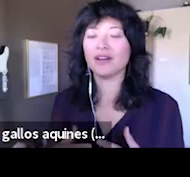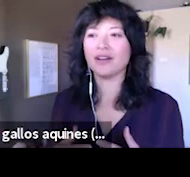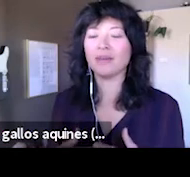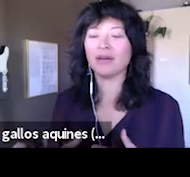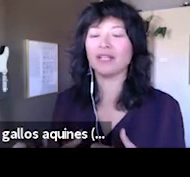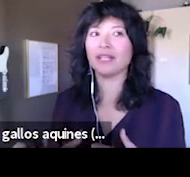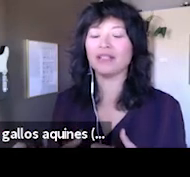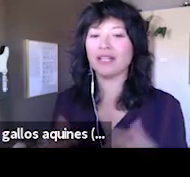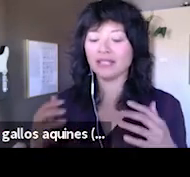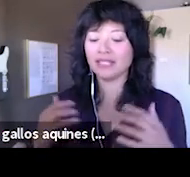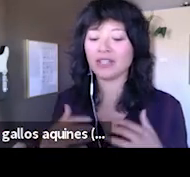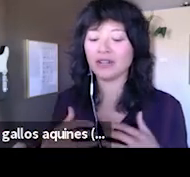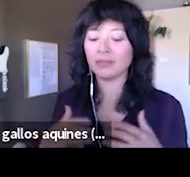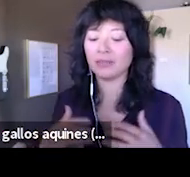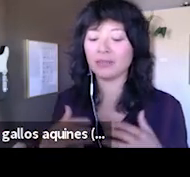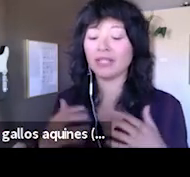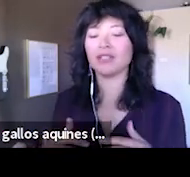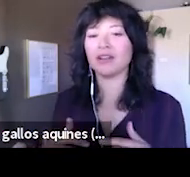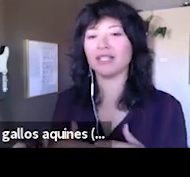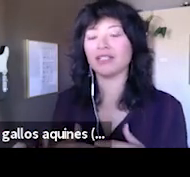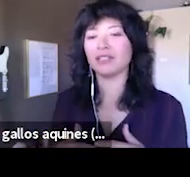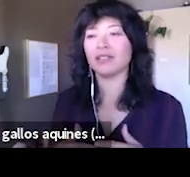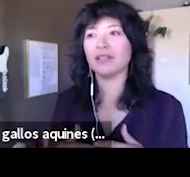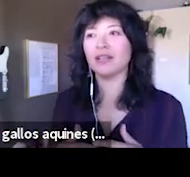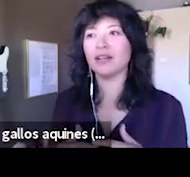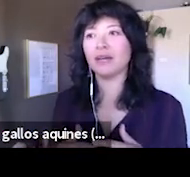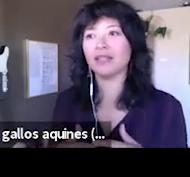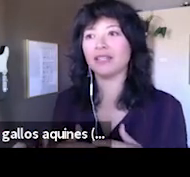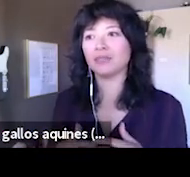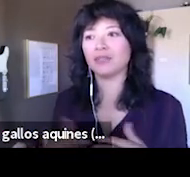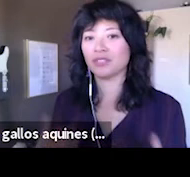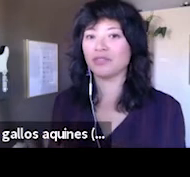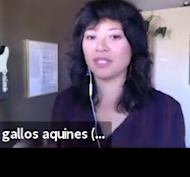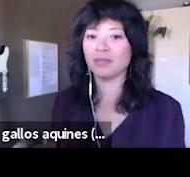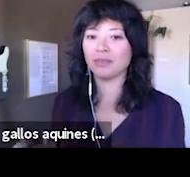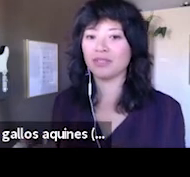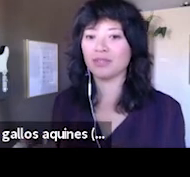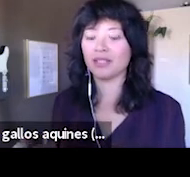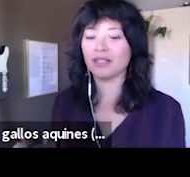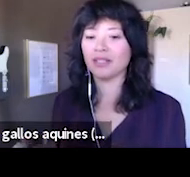about, learn about decolonization. I think it's a privilege for me to be able to do that.